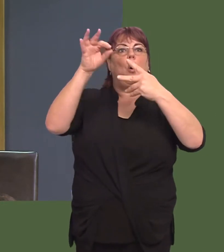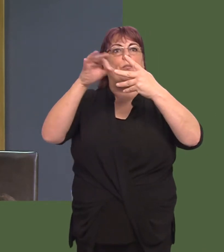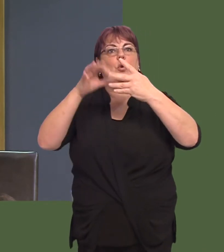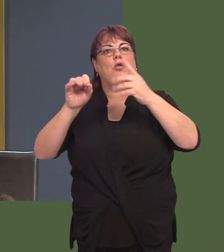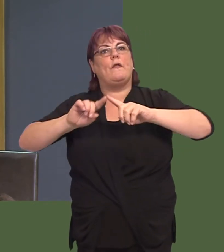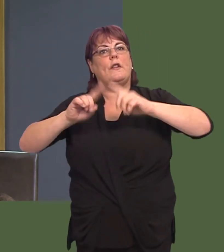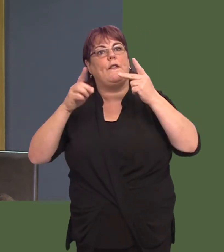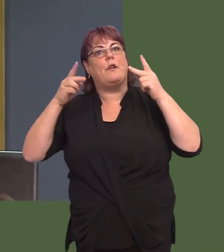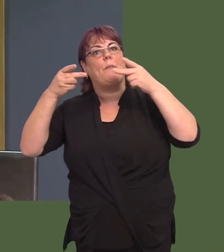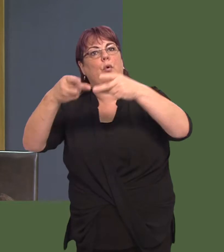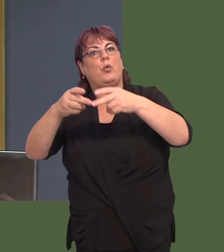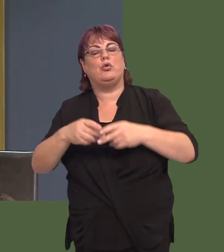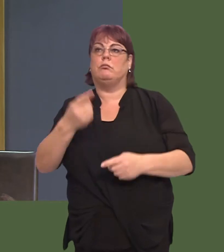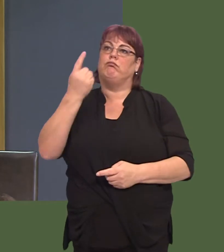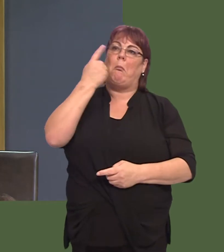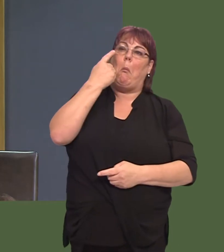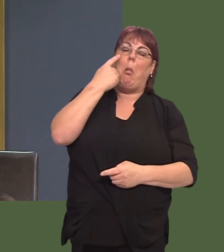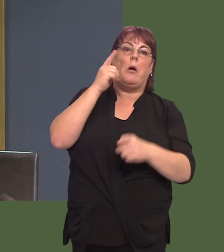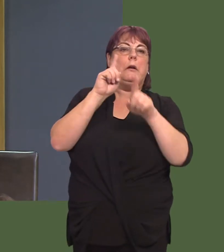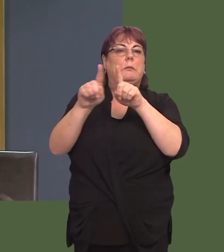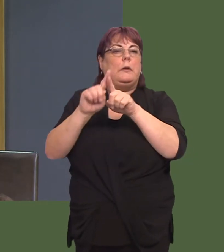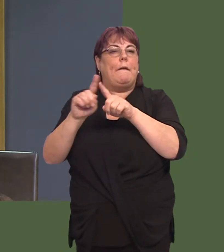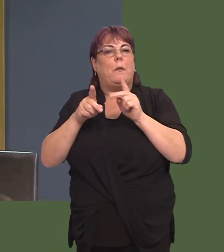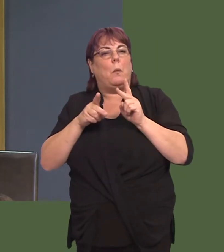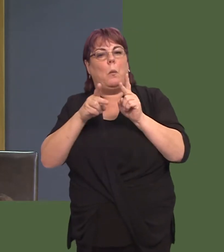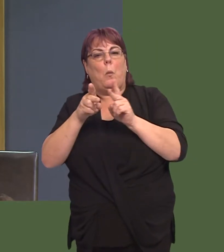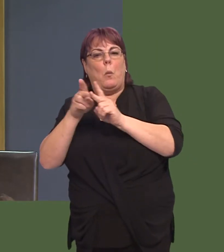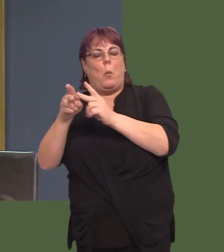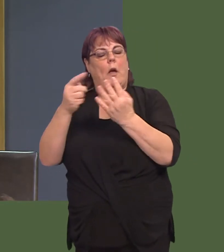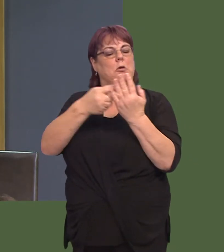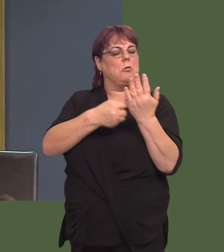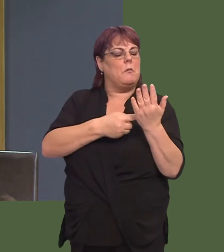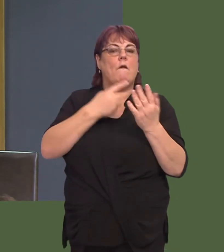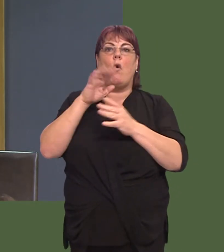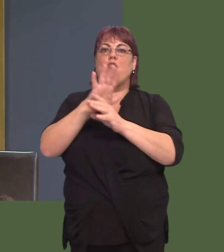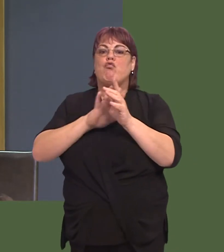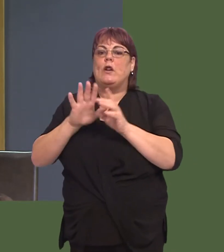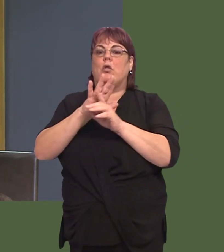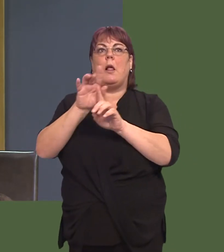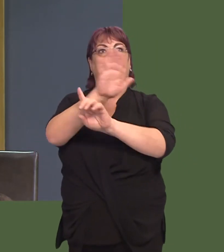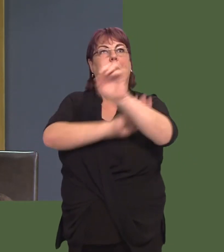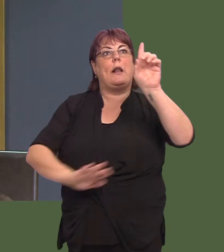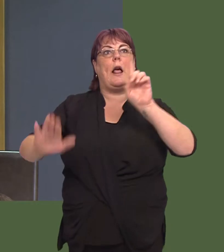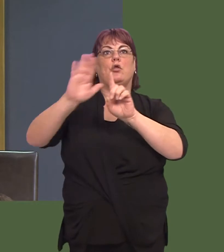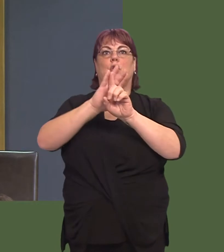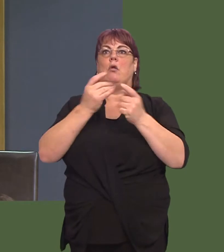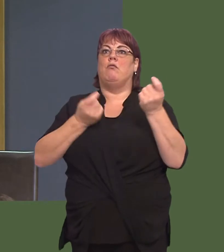It looks at a number of regional and national approaches to migration post Brexit, knowing